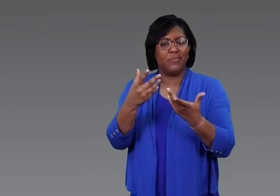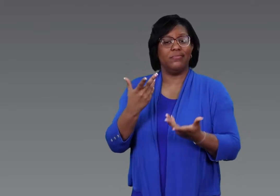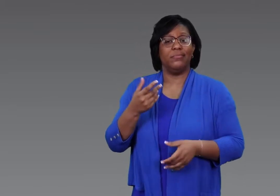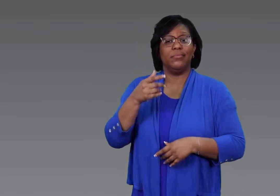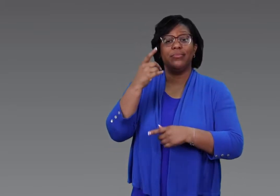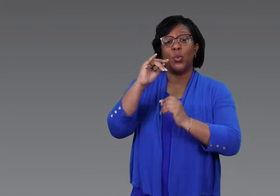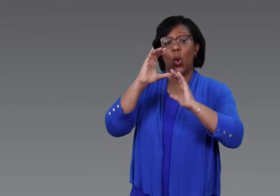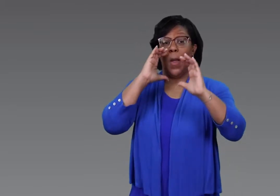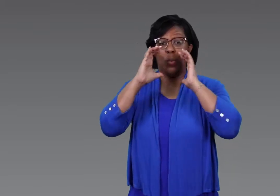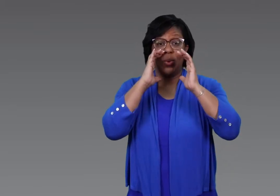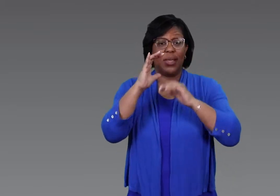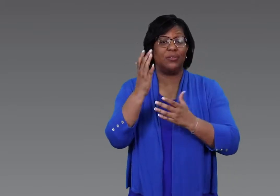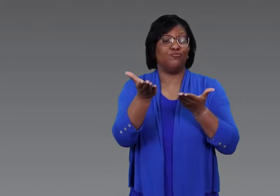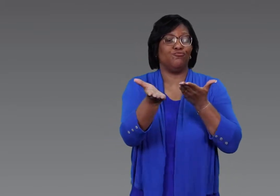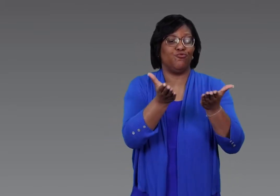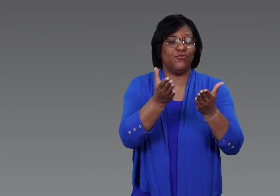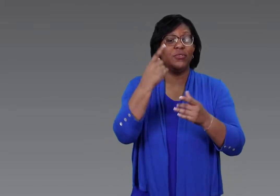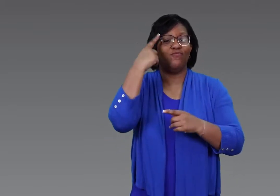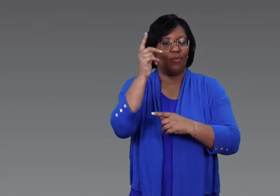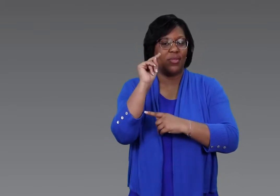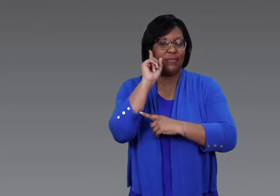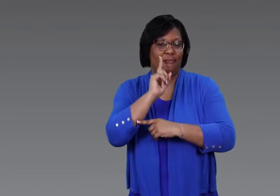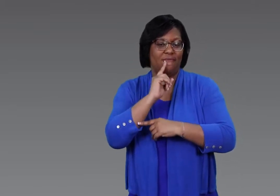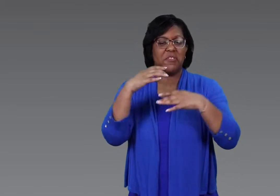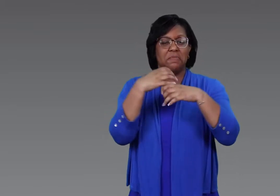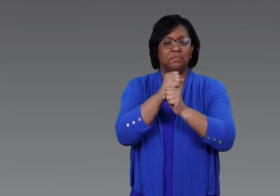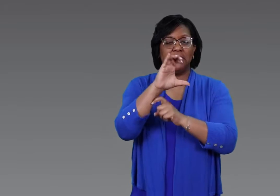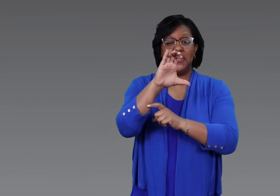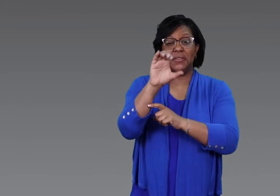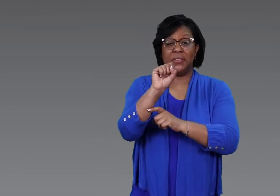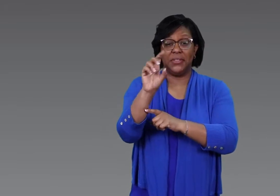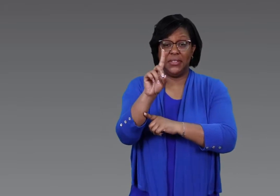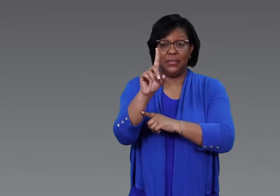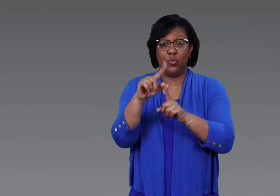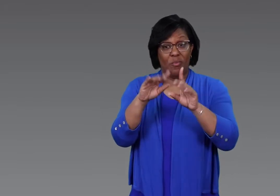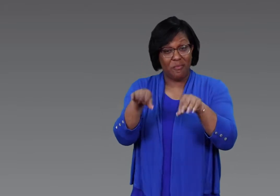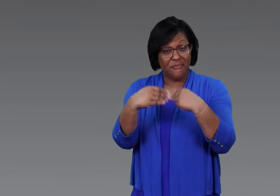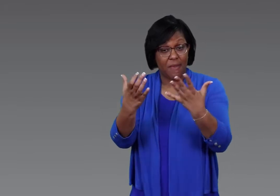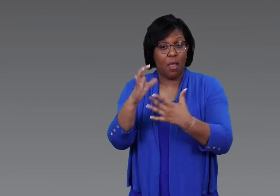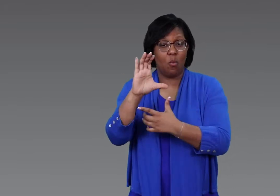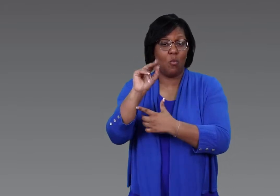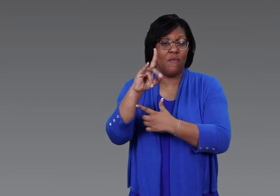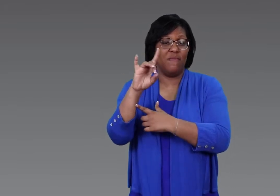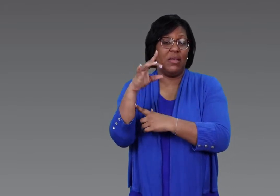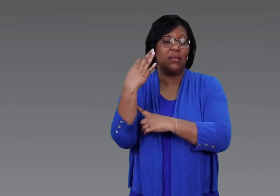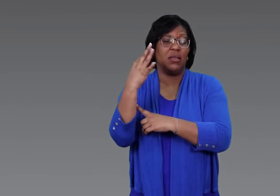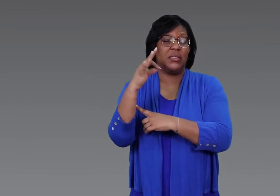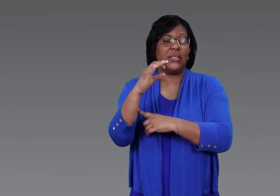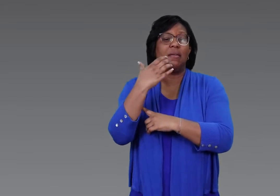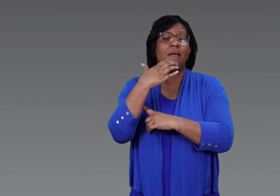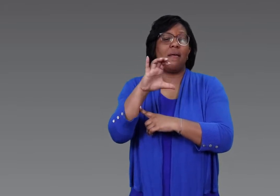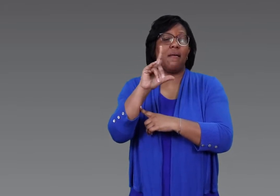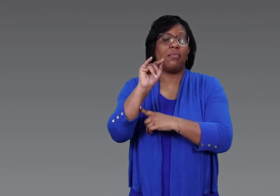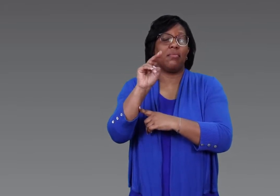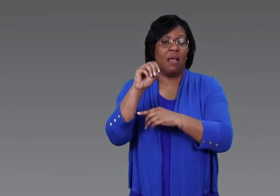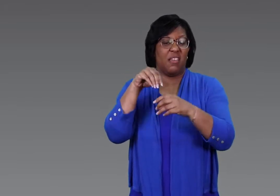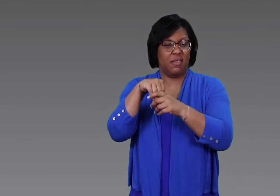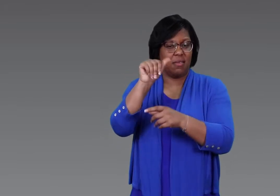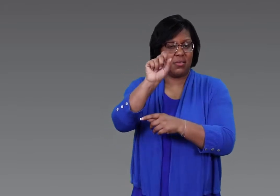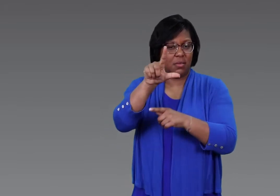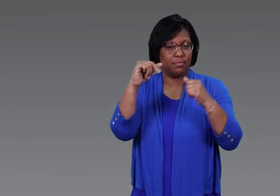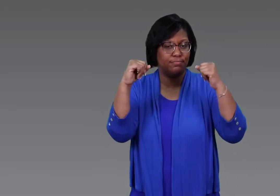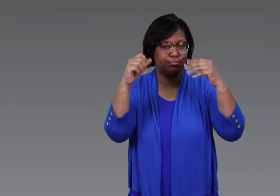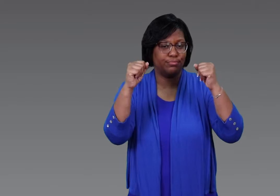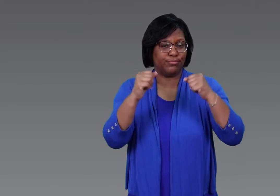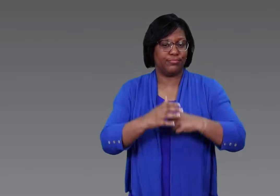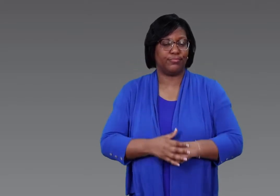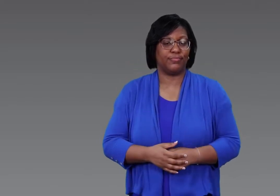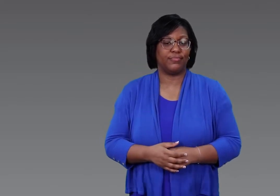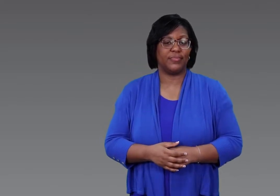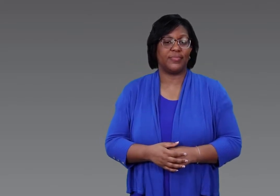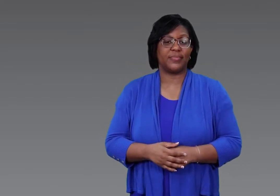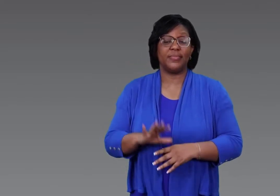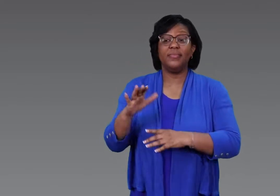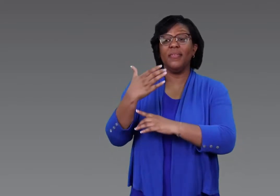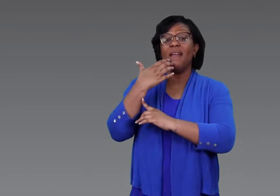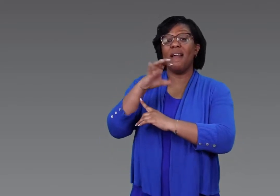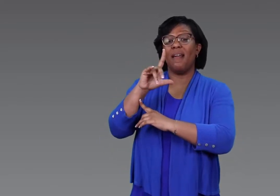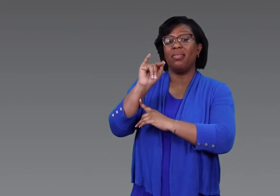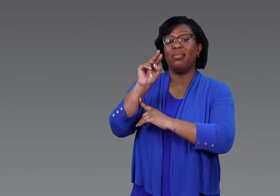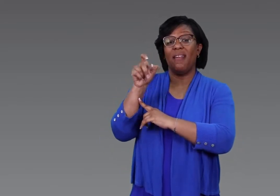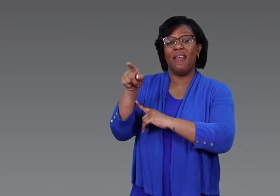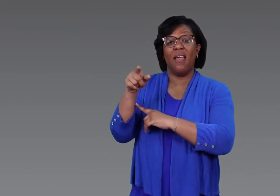awarded a grant to Communication Services for the Deaf, CSD, to provide a COVID hotline in ASL.